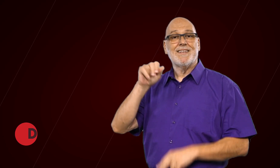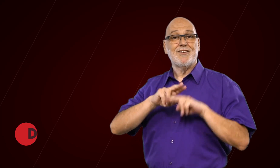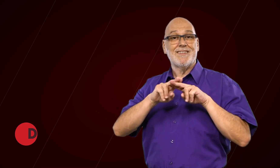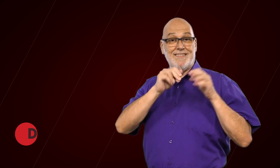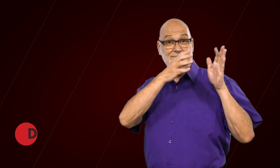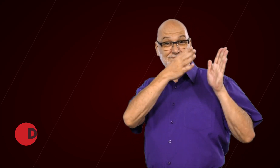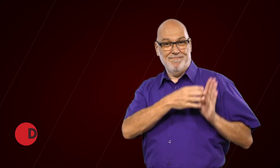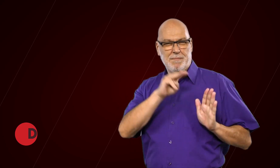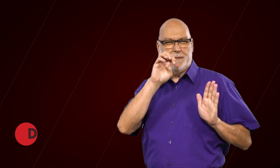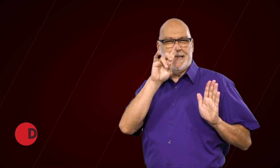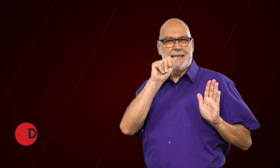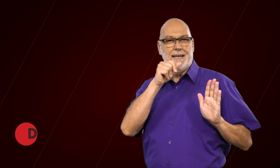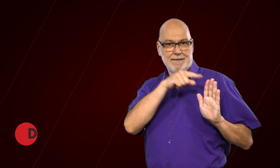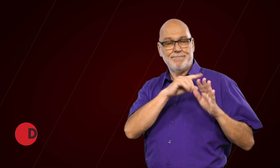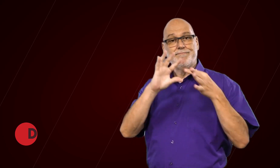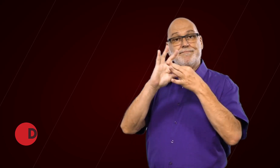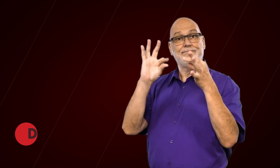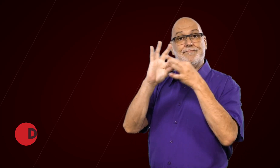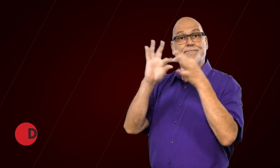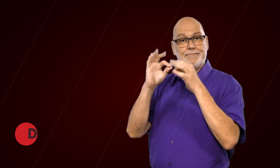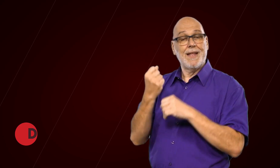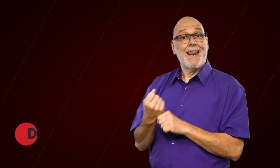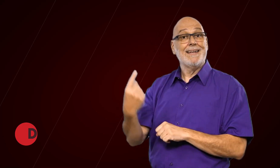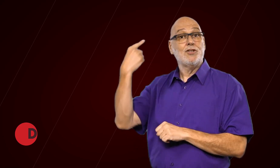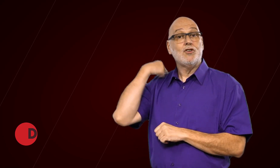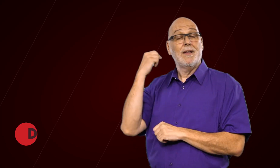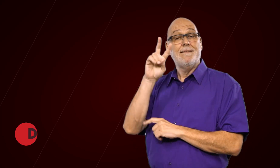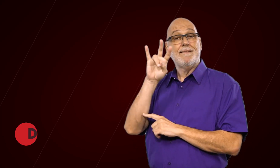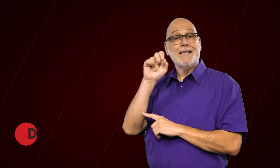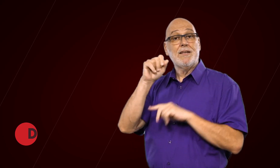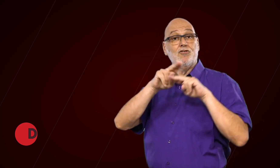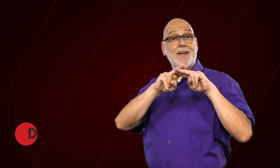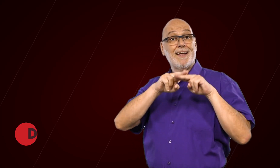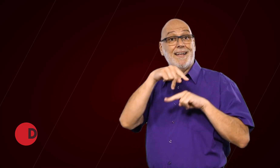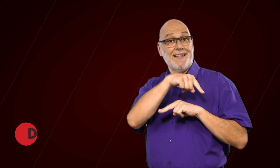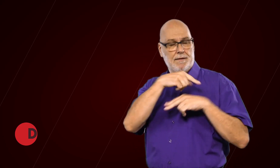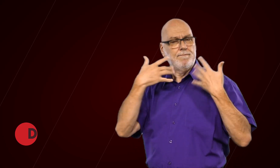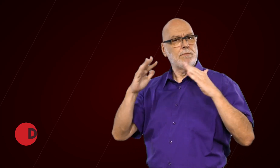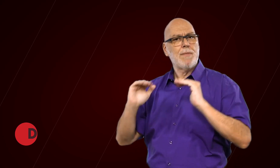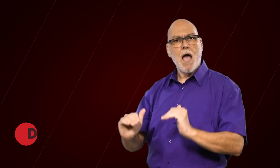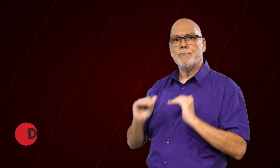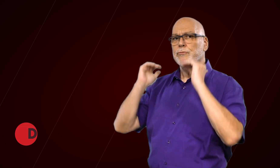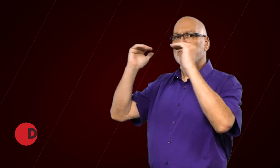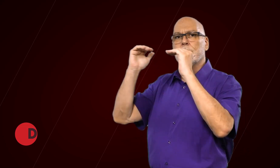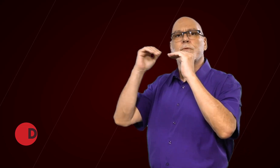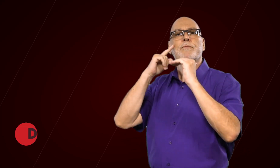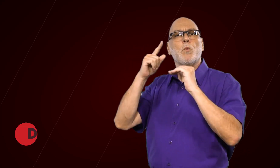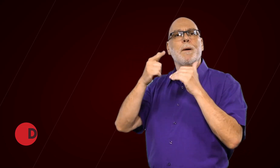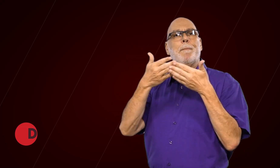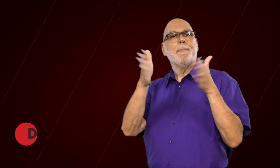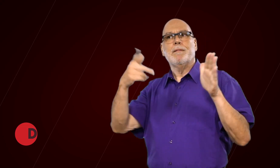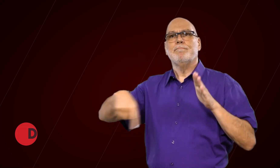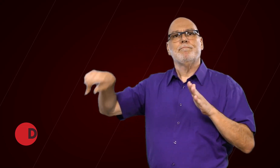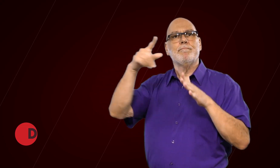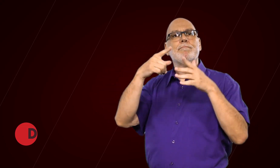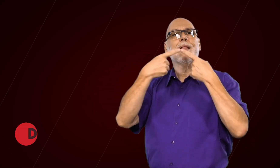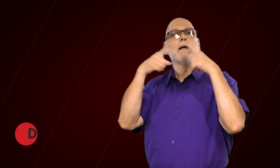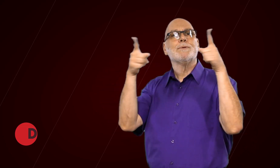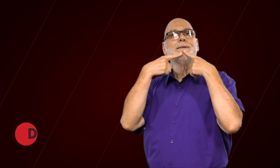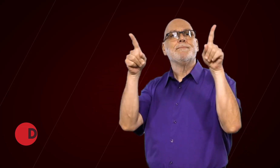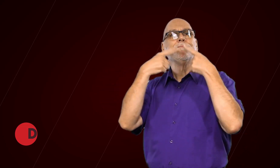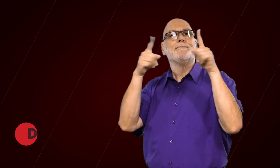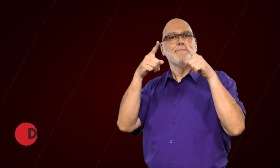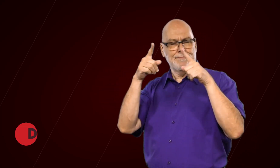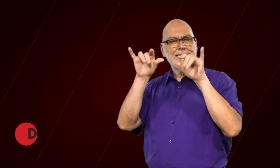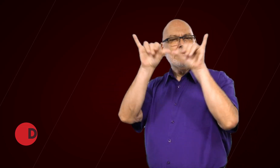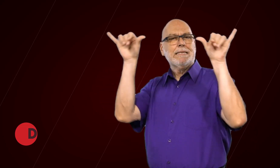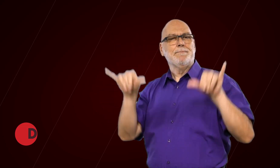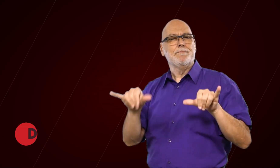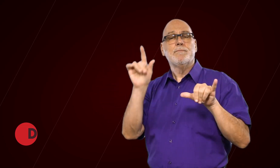[Anselmo]: The VIA Rail media person states last year VIA Rail upgraded their